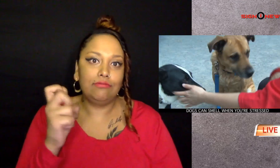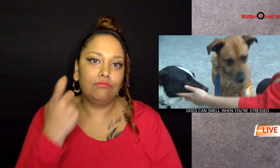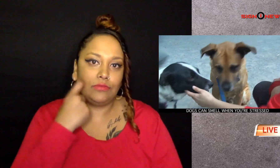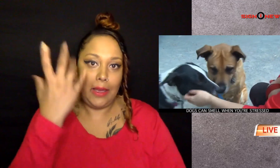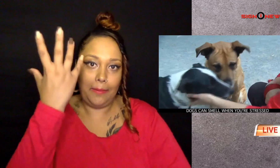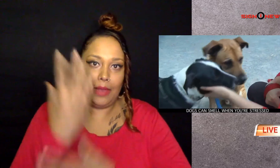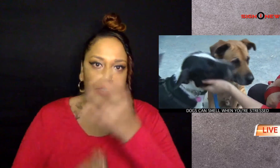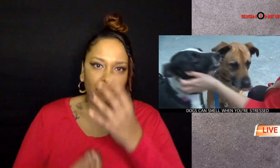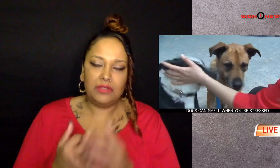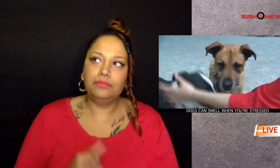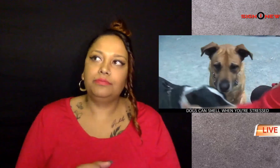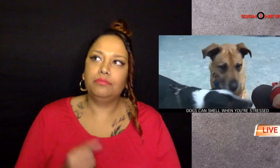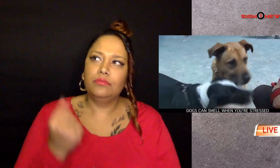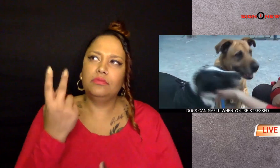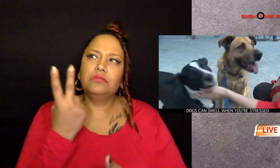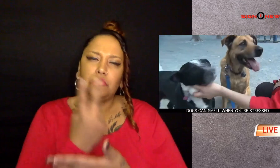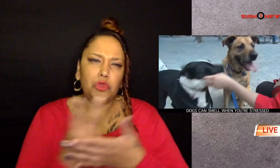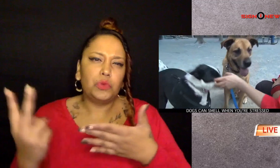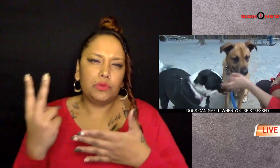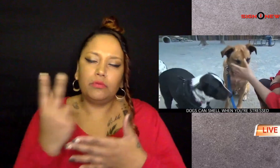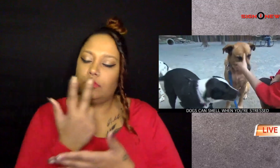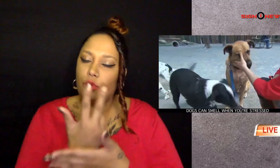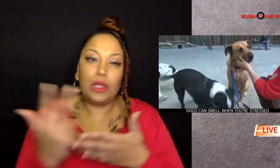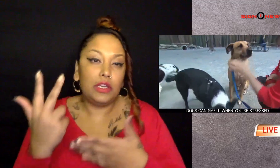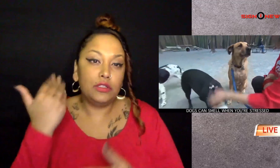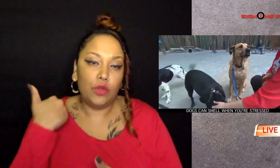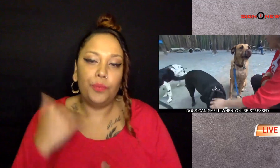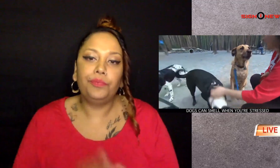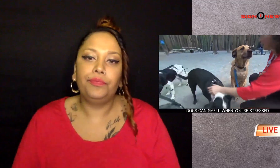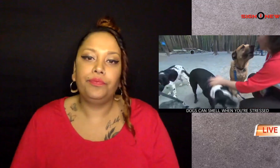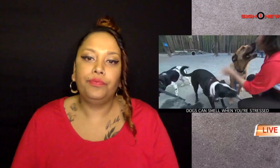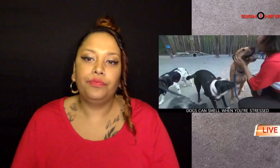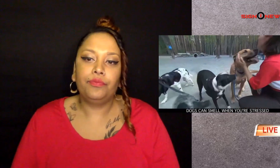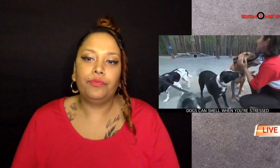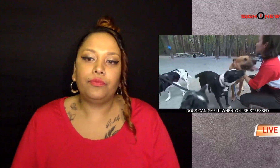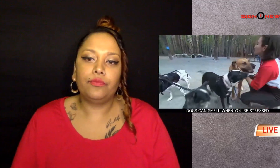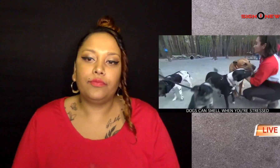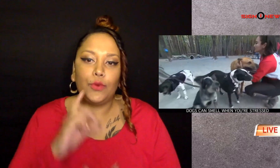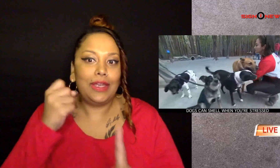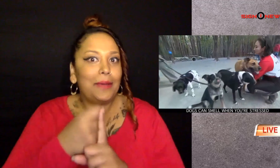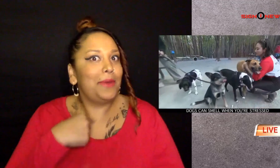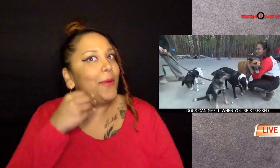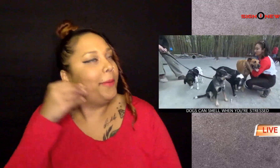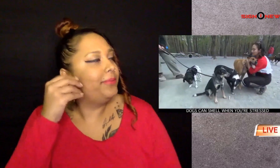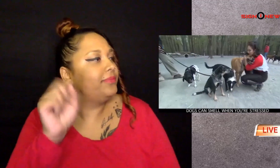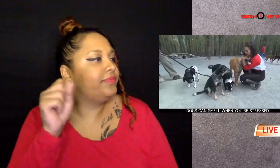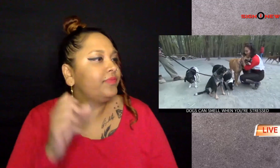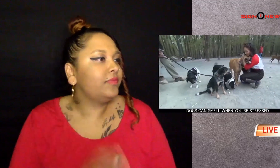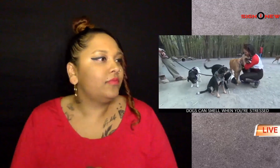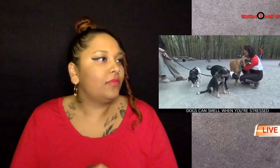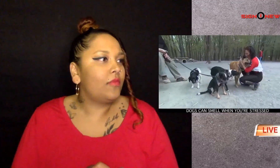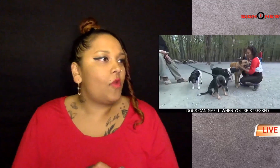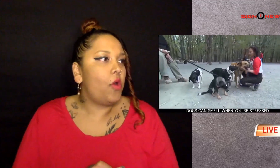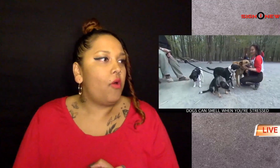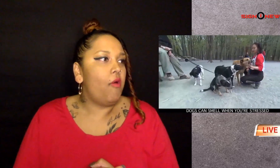she died recently two three weeks ago and so the story is really hitting home